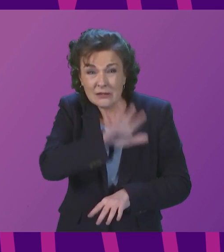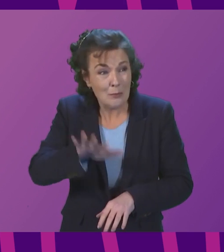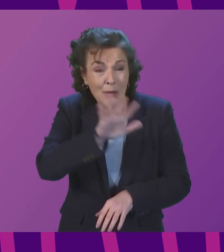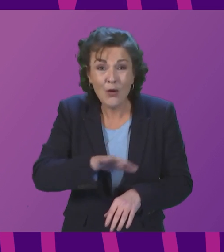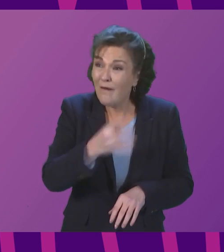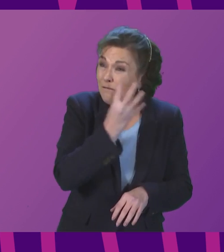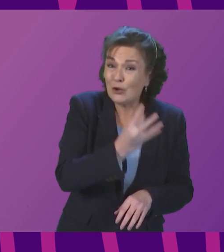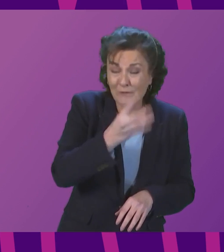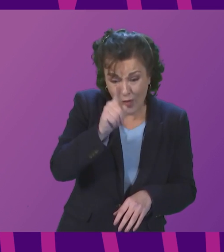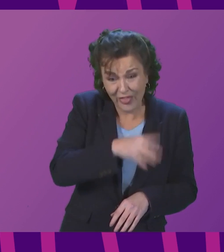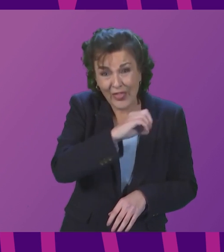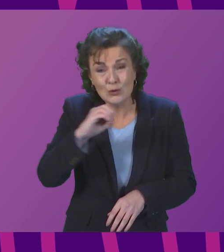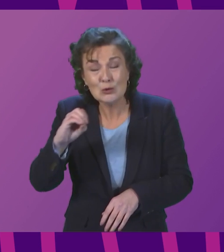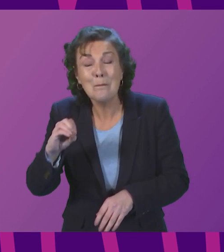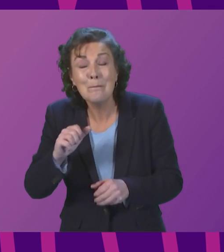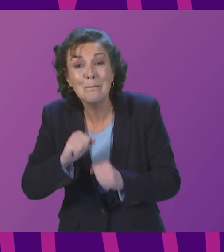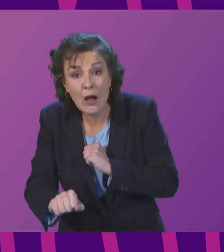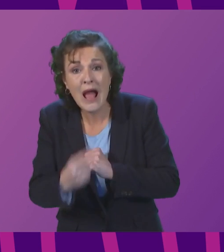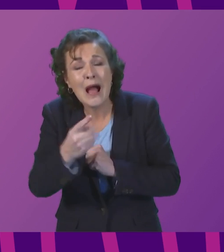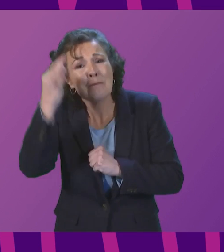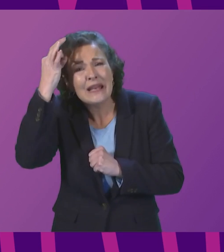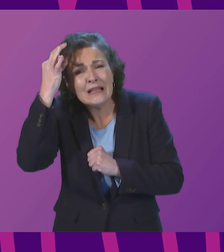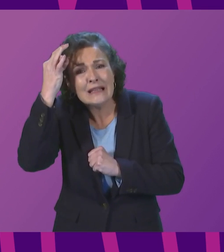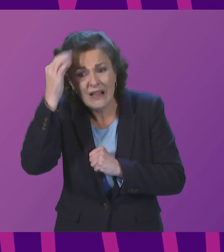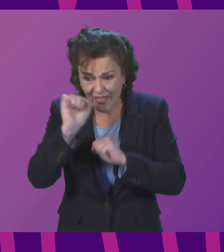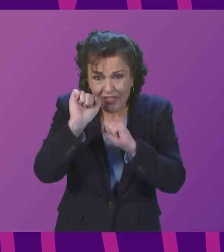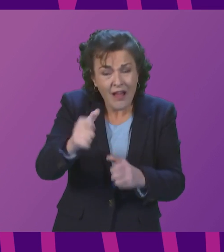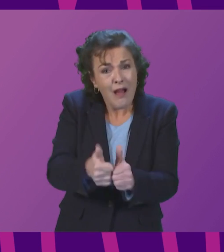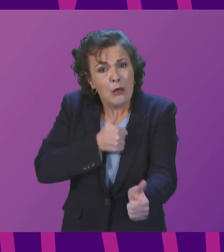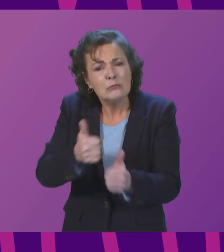At the same time, household energy bills are going up by almost £700.